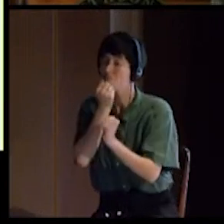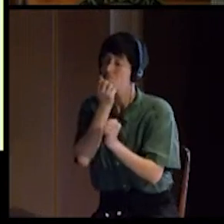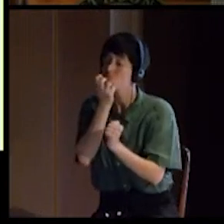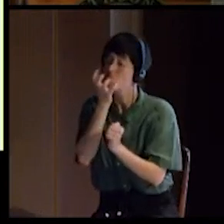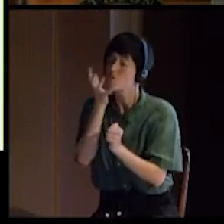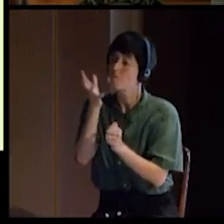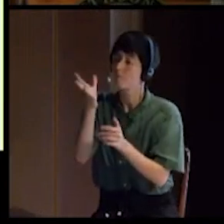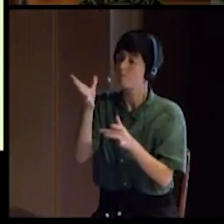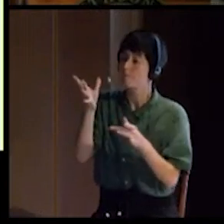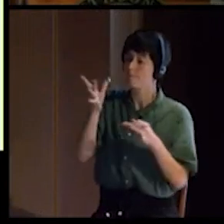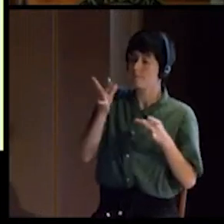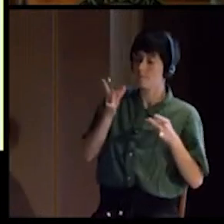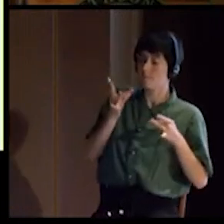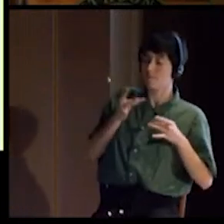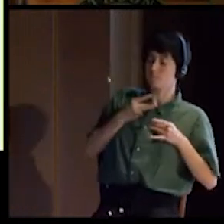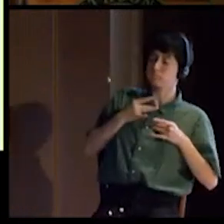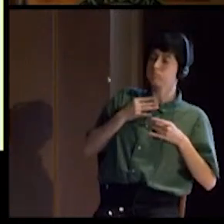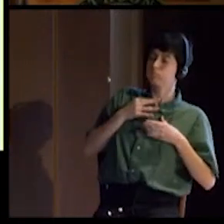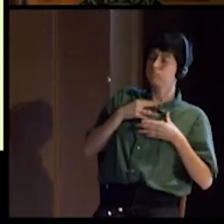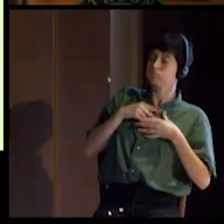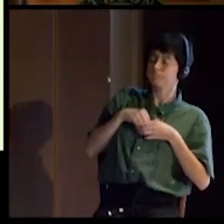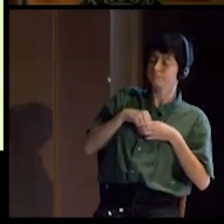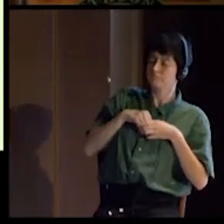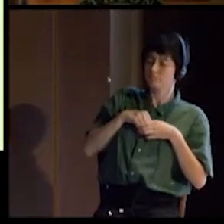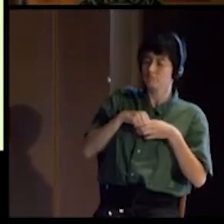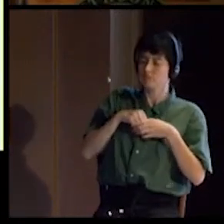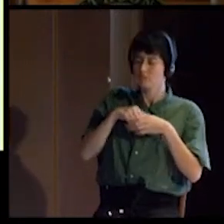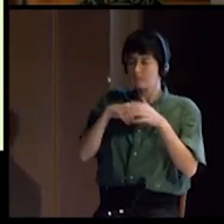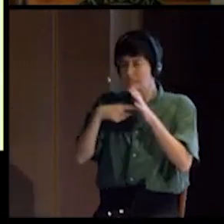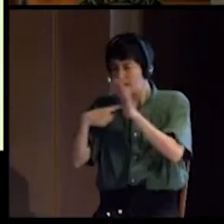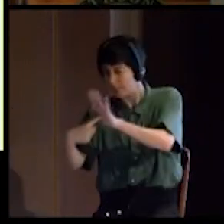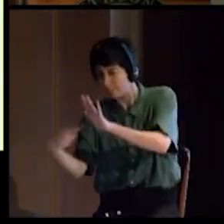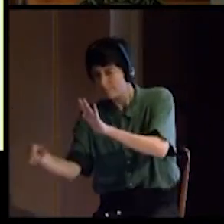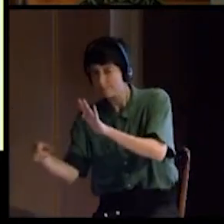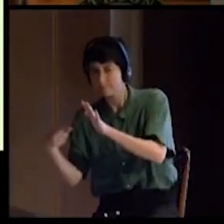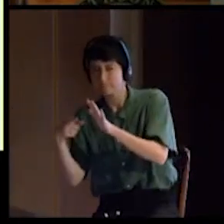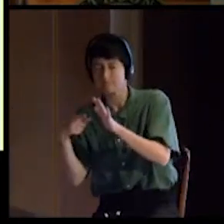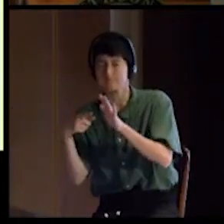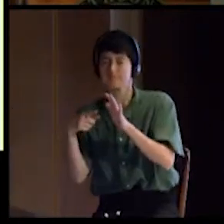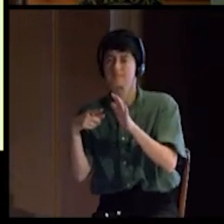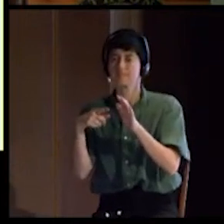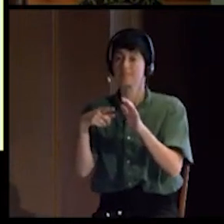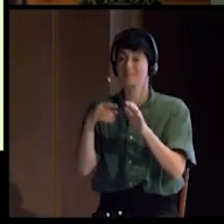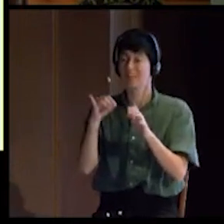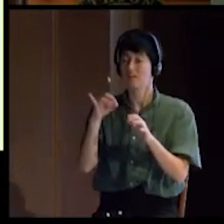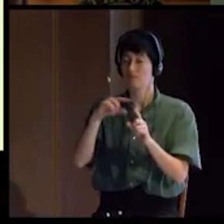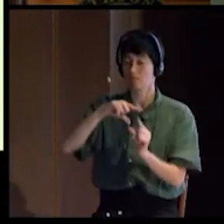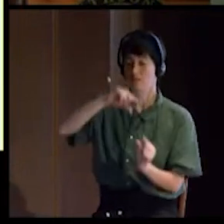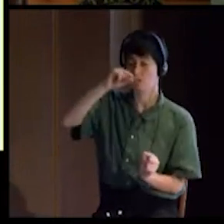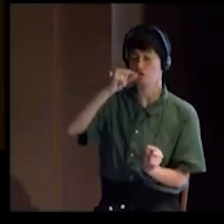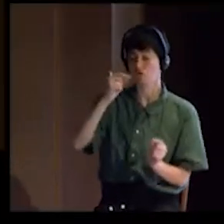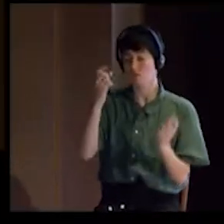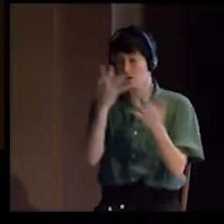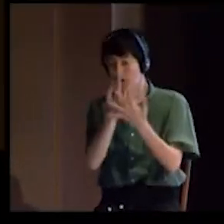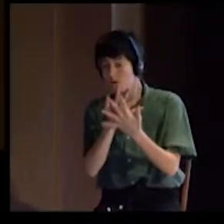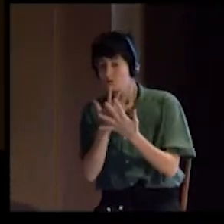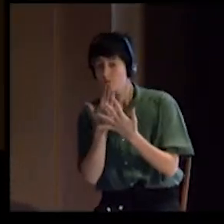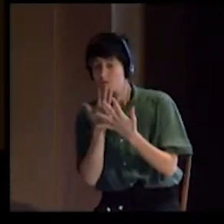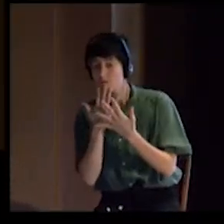that birds that were darker colored could absorb heat from the sun's light more than birds that were light colored.